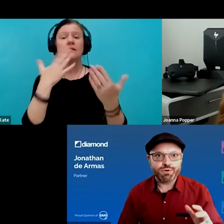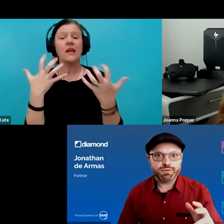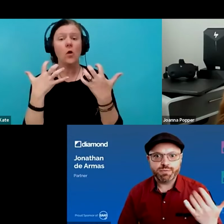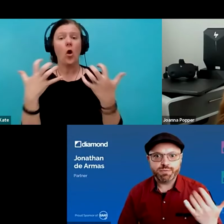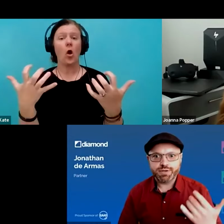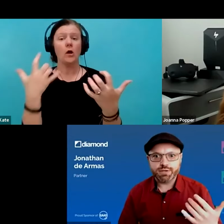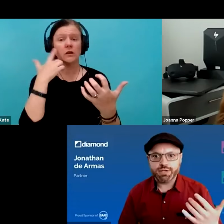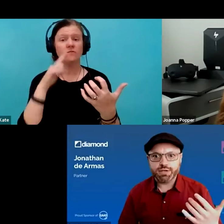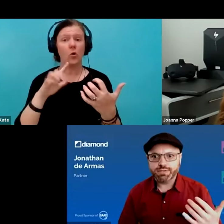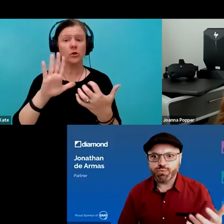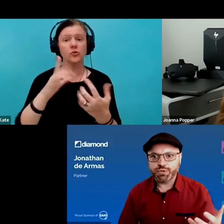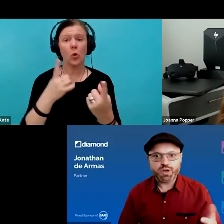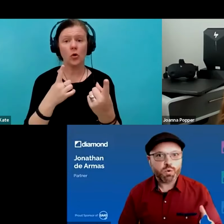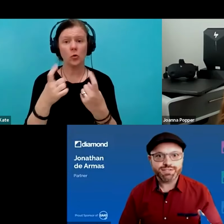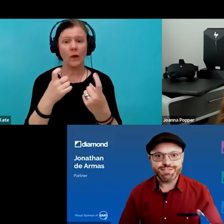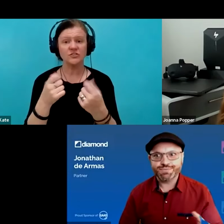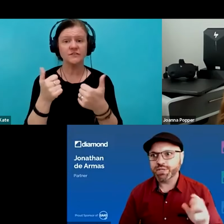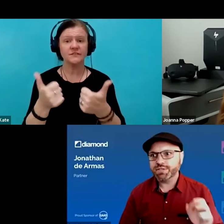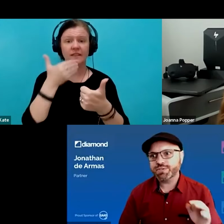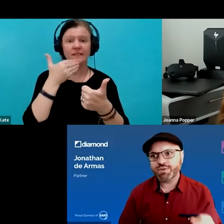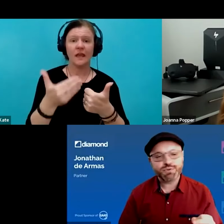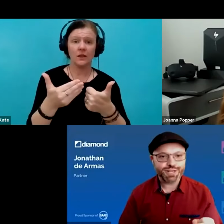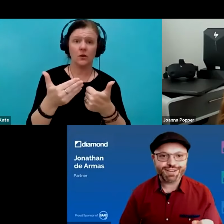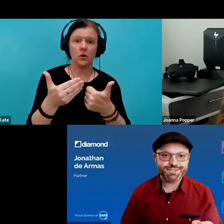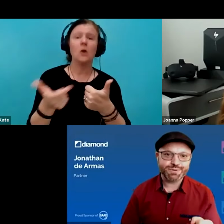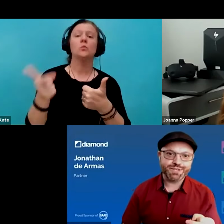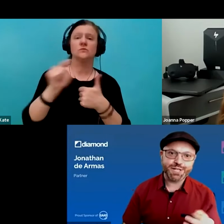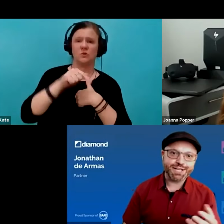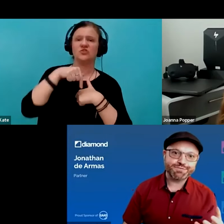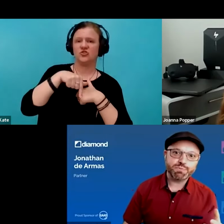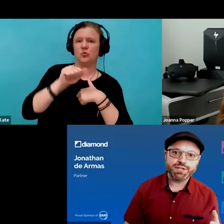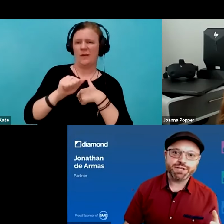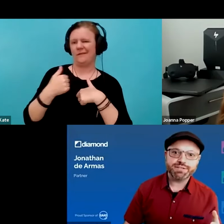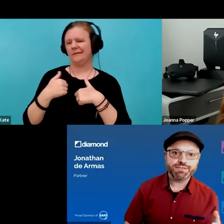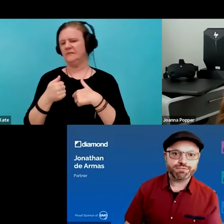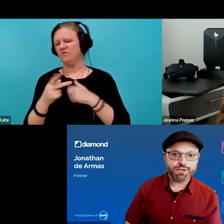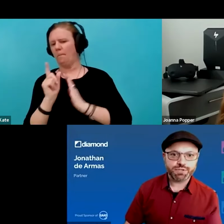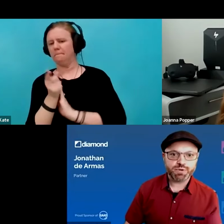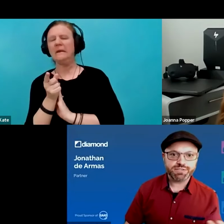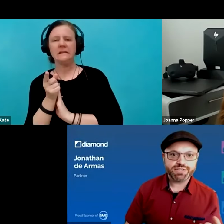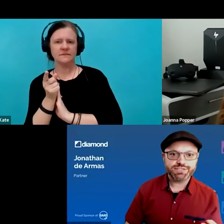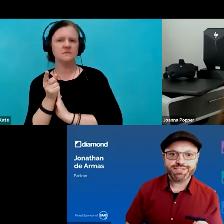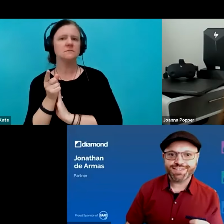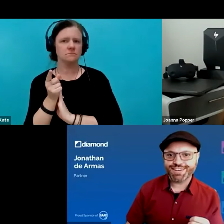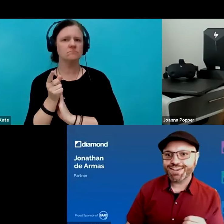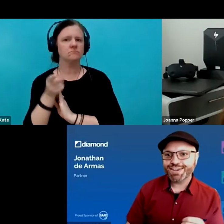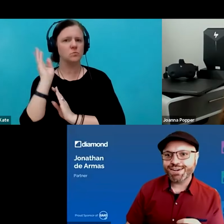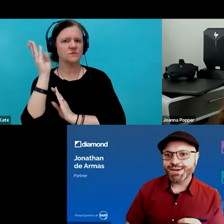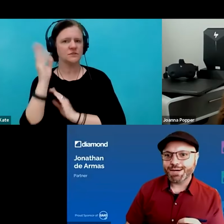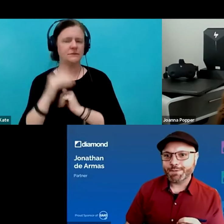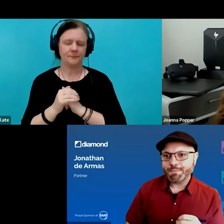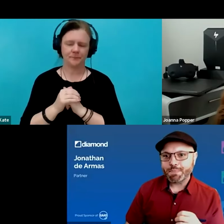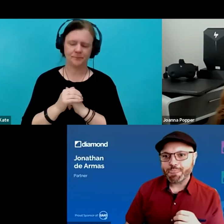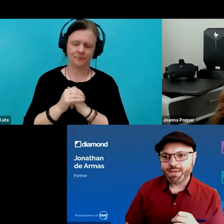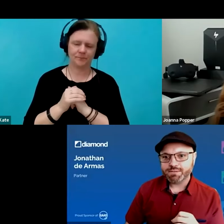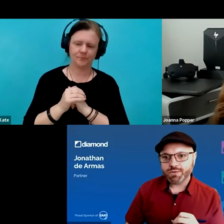submitting some really great questions we're going to switch over to that we're in the last few minutes of the presentation today. Jonathan de Armas: So,